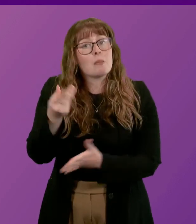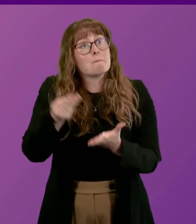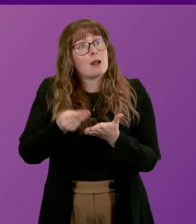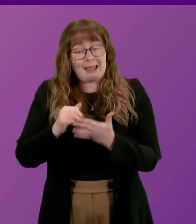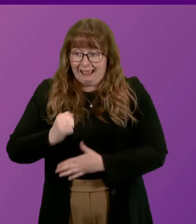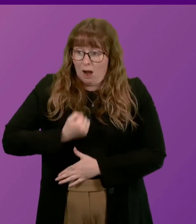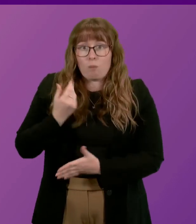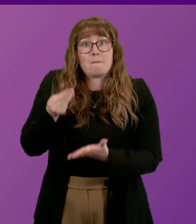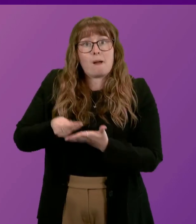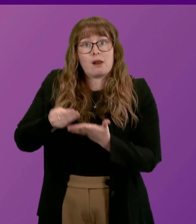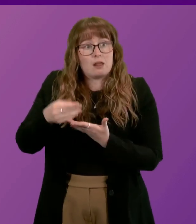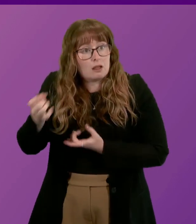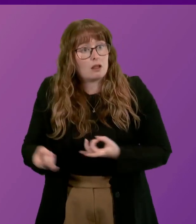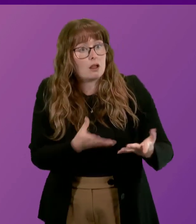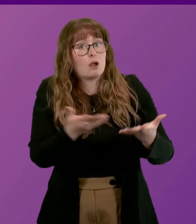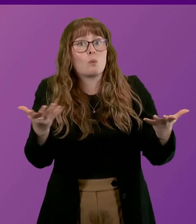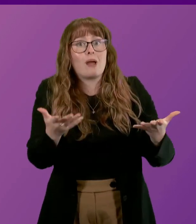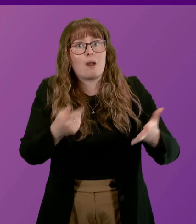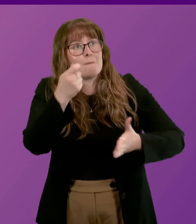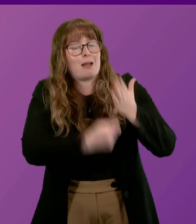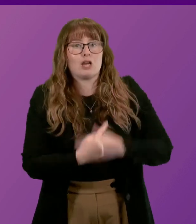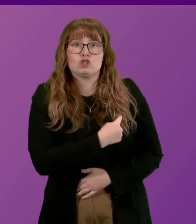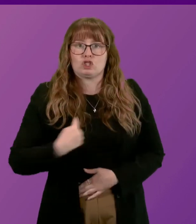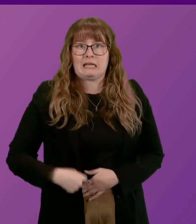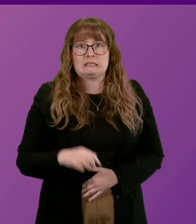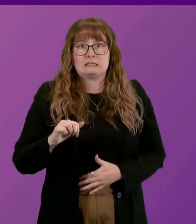money—has been used to buy Chinese buses. Years ago,